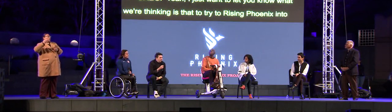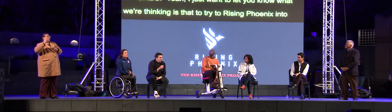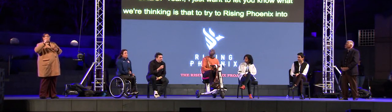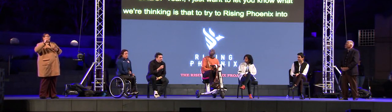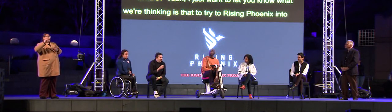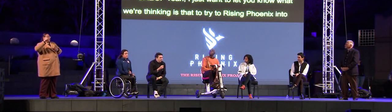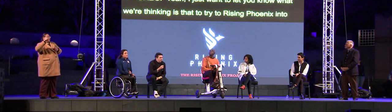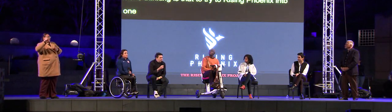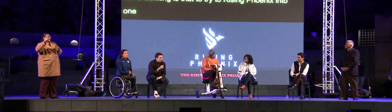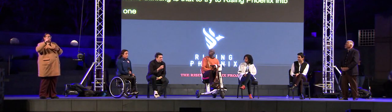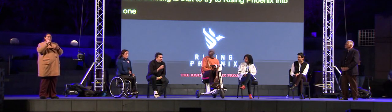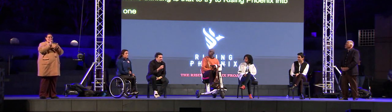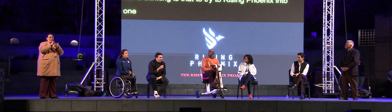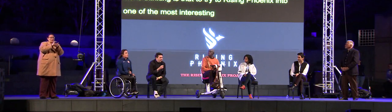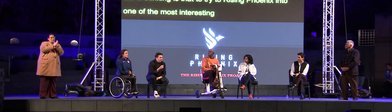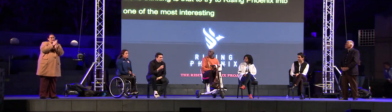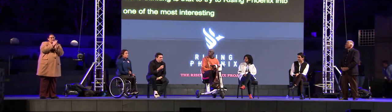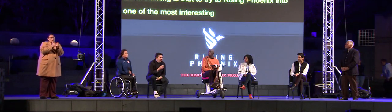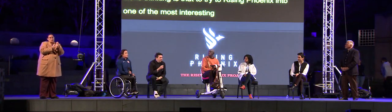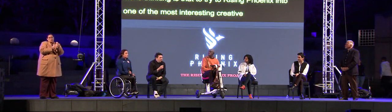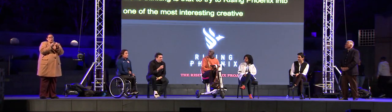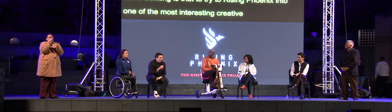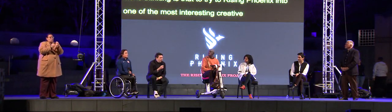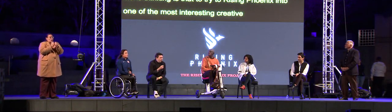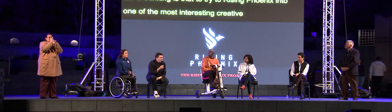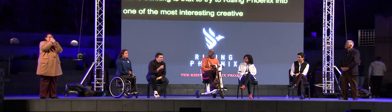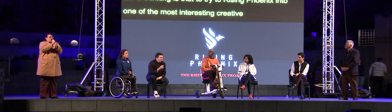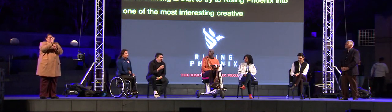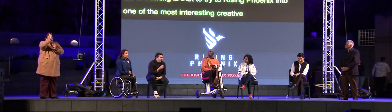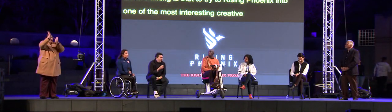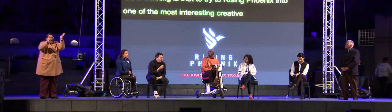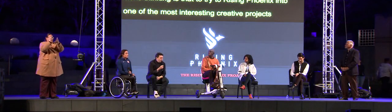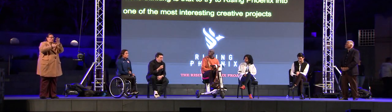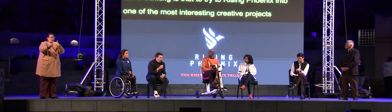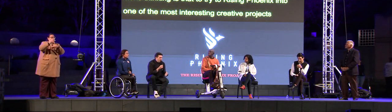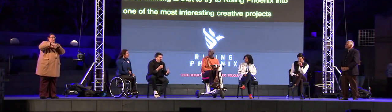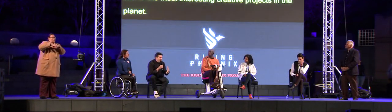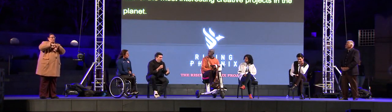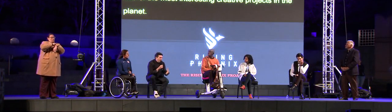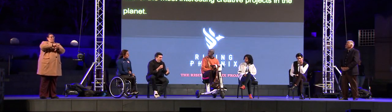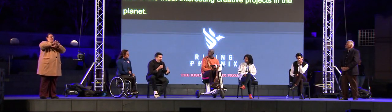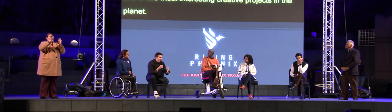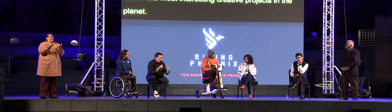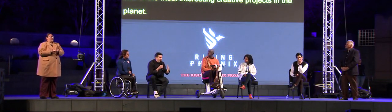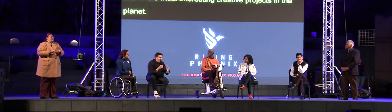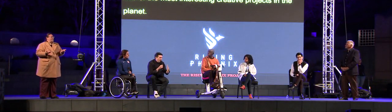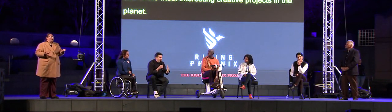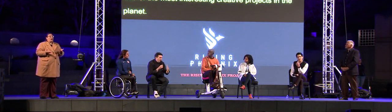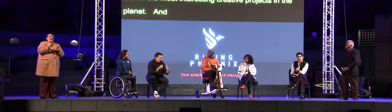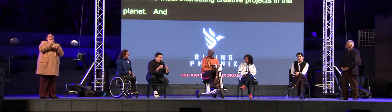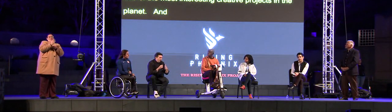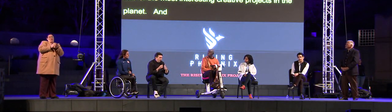interesting creative projects on the planet. And as part of that, we--